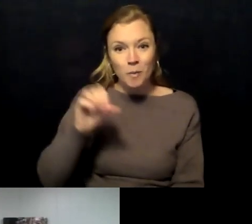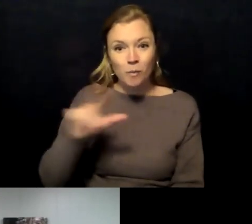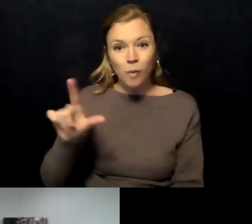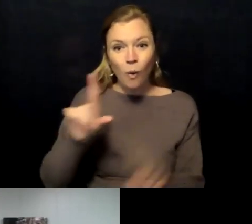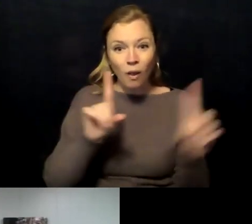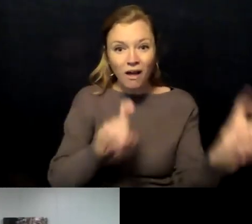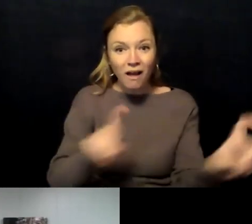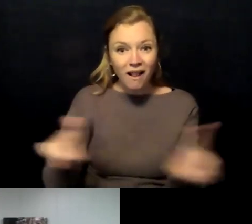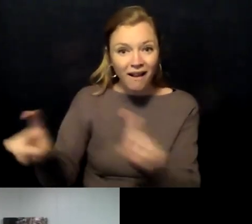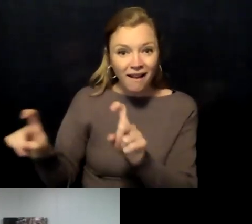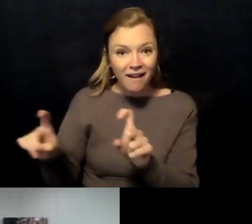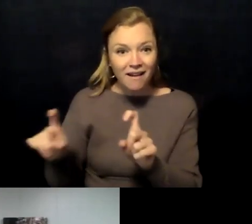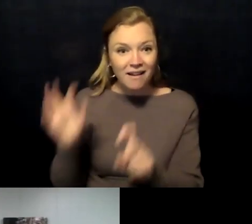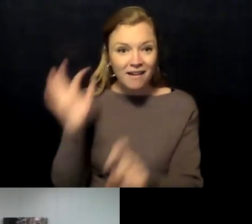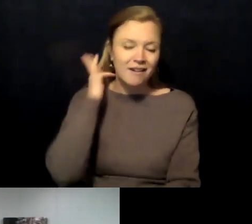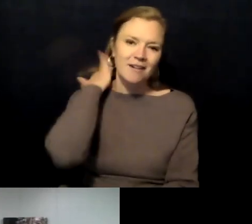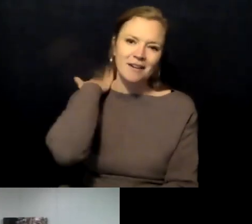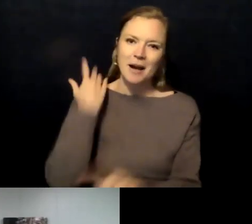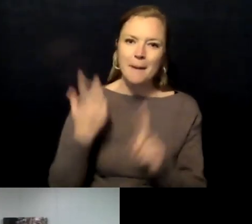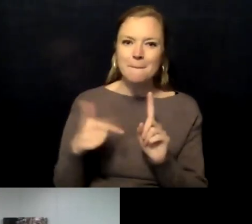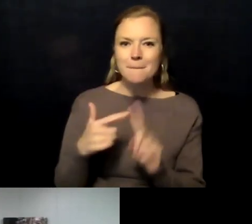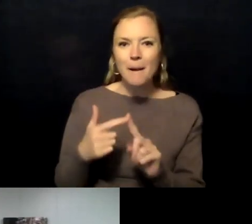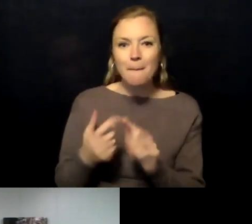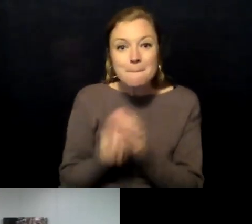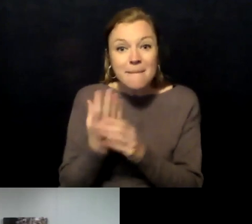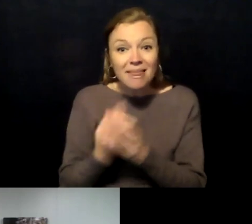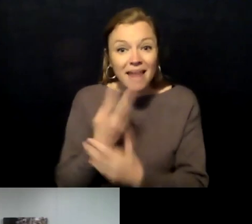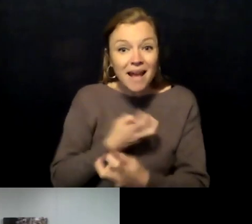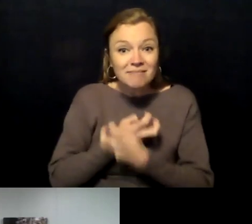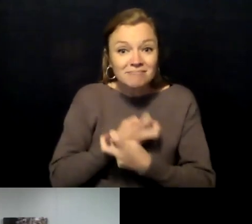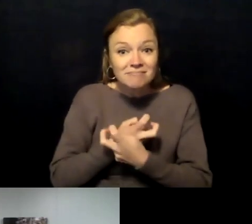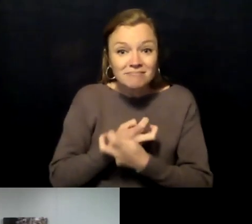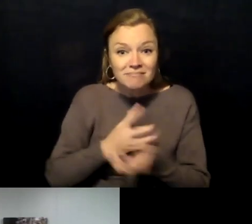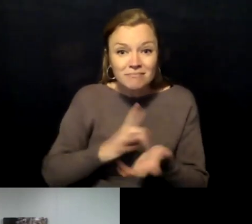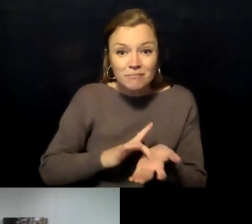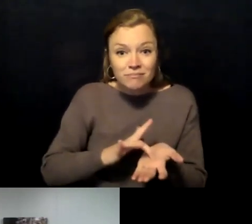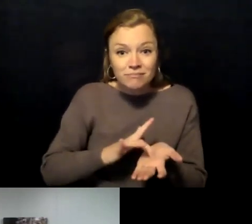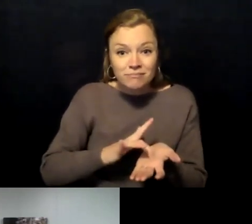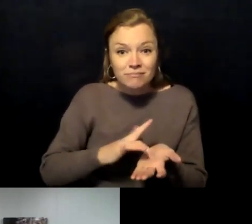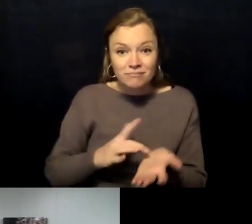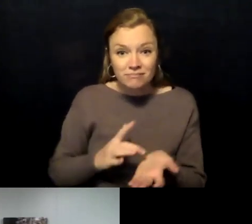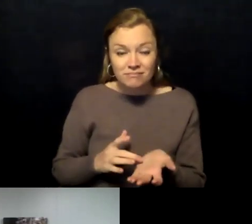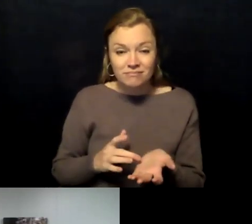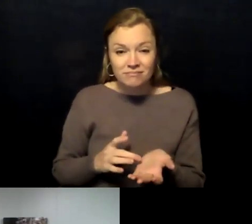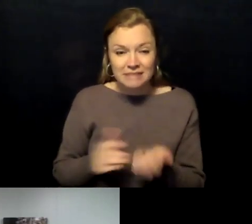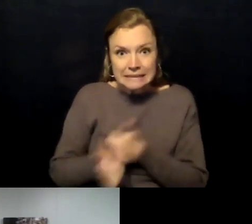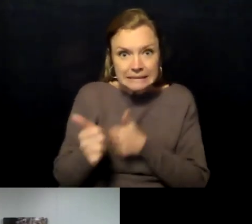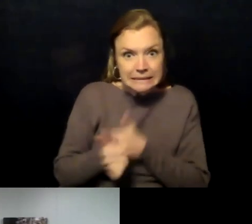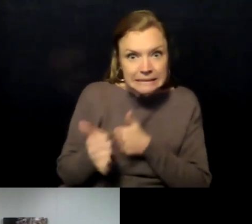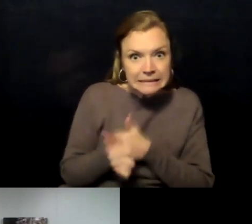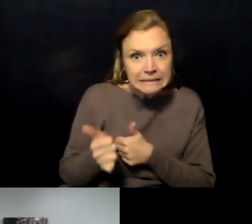about this plant toxicity that you mentioned. You obviously want to make sure, especially with